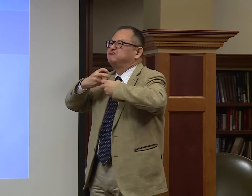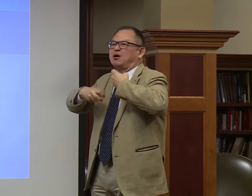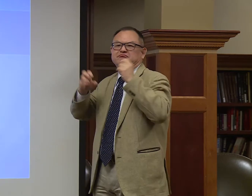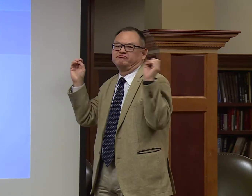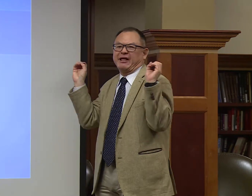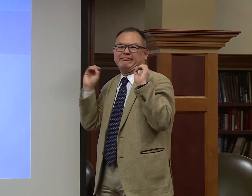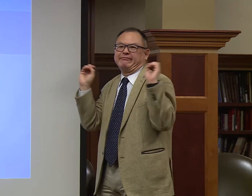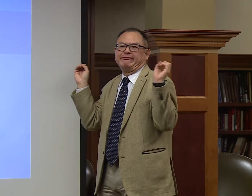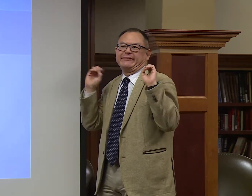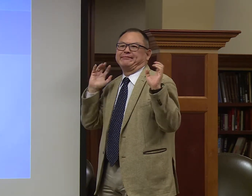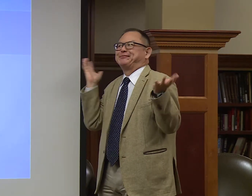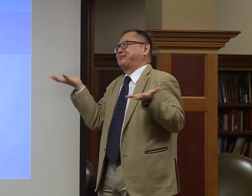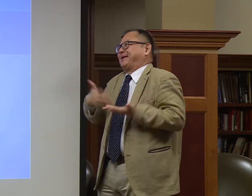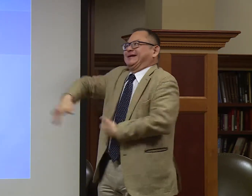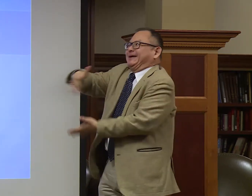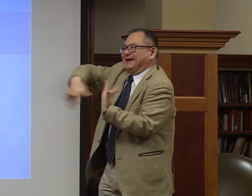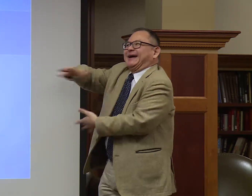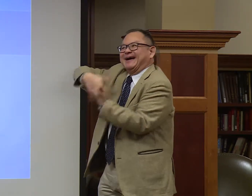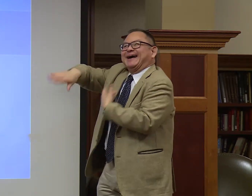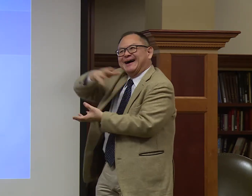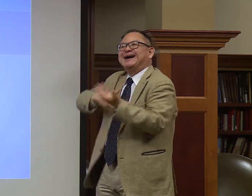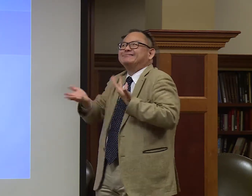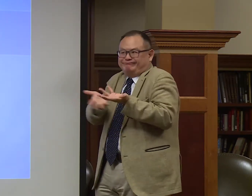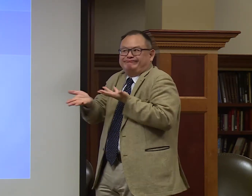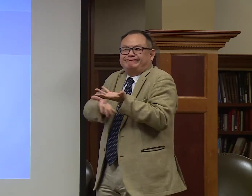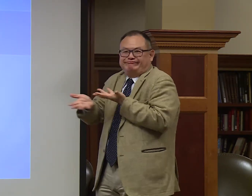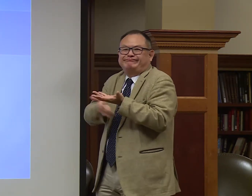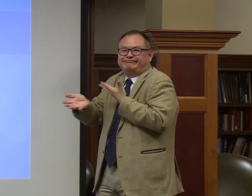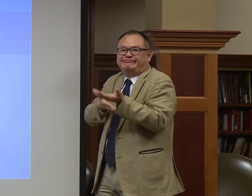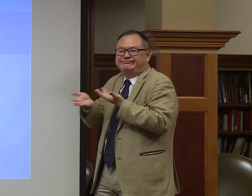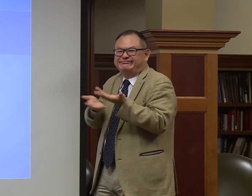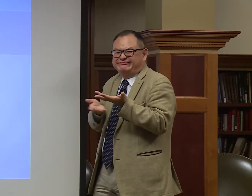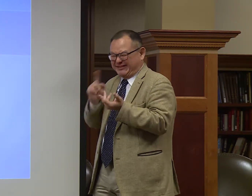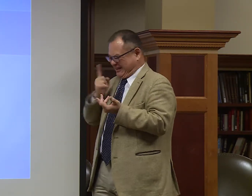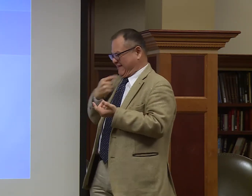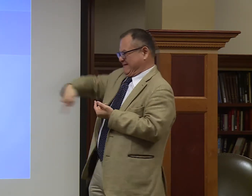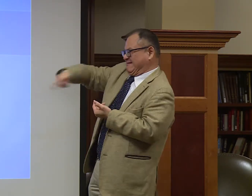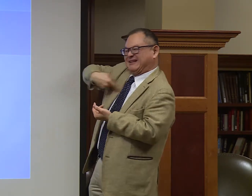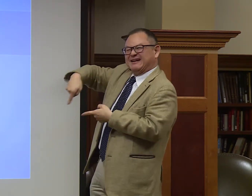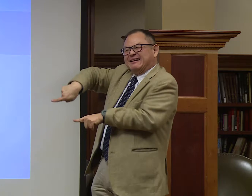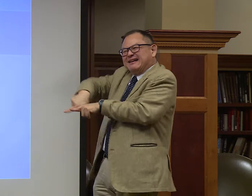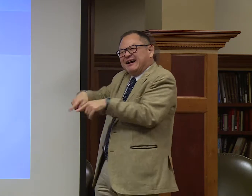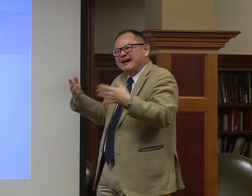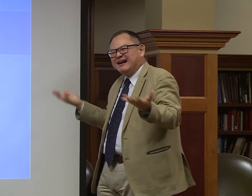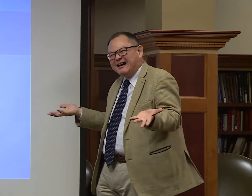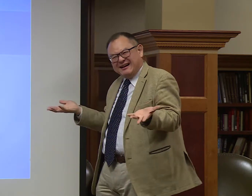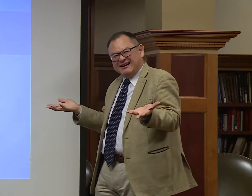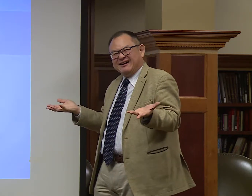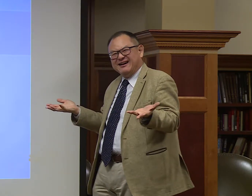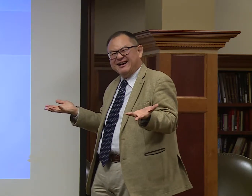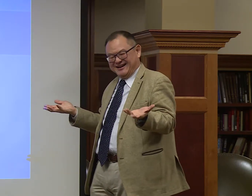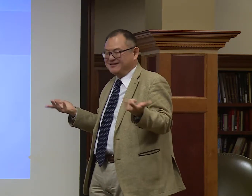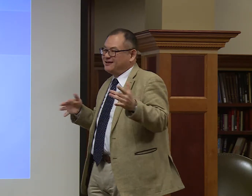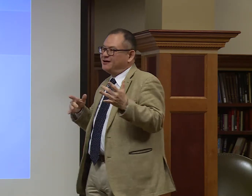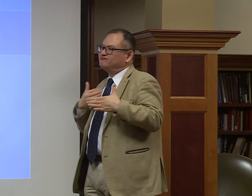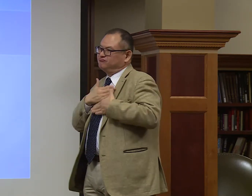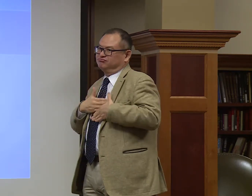We all communicated just fine together, and we were all the same, you know. We were all Deaf and able to communicate.